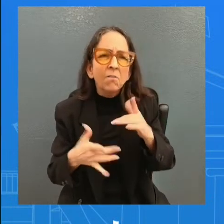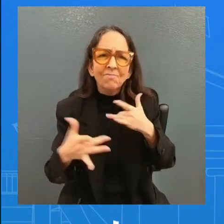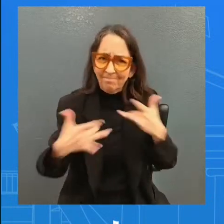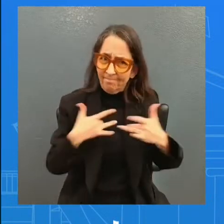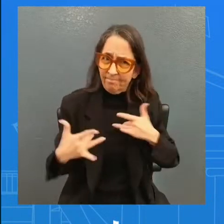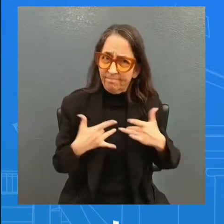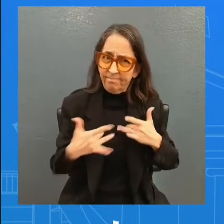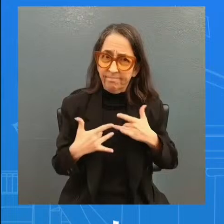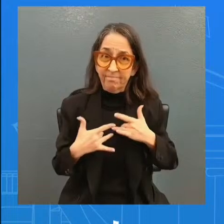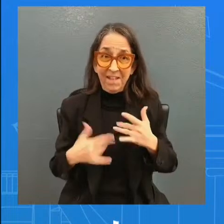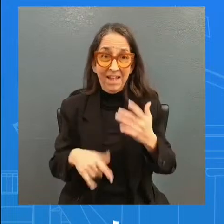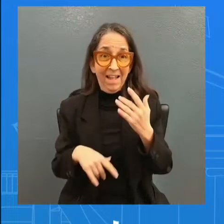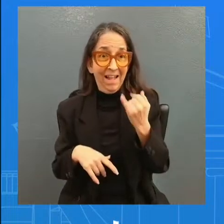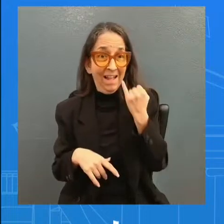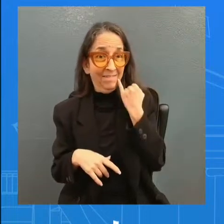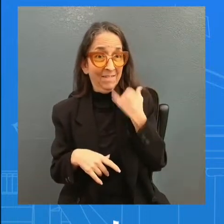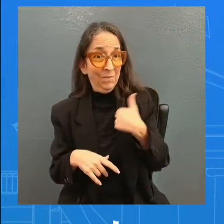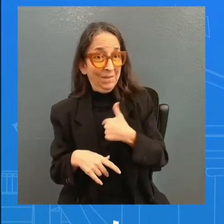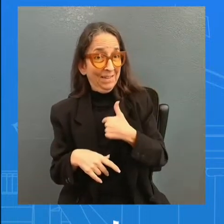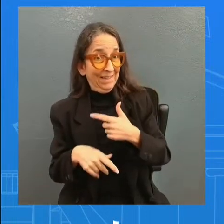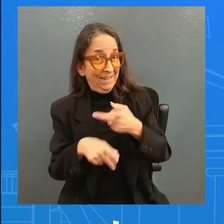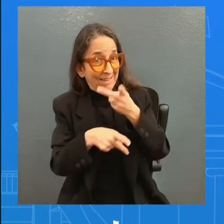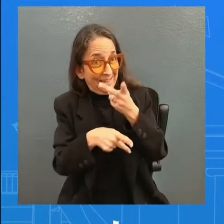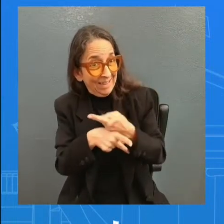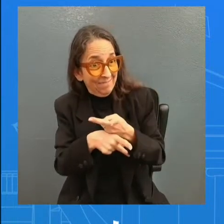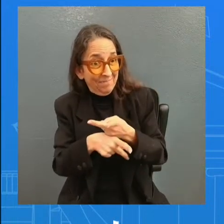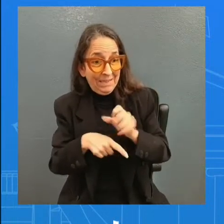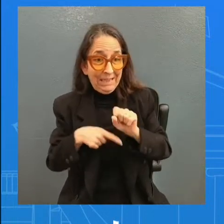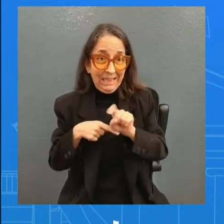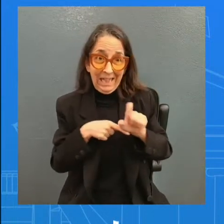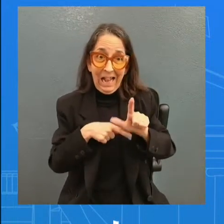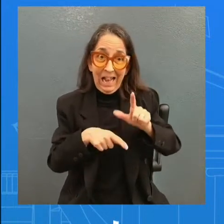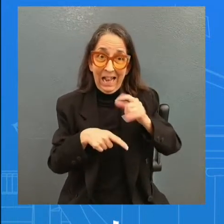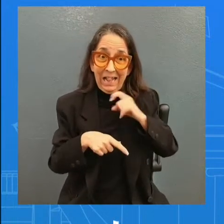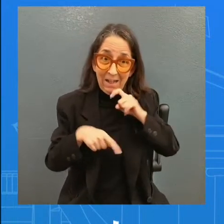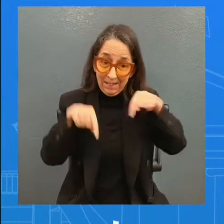you saw the president’s statement. He -- he talks about the CFIUS evaluation, how they ter-